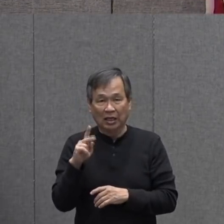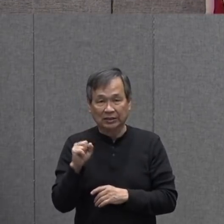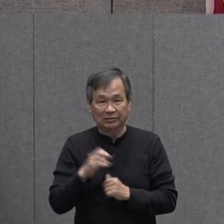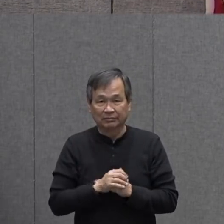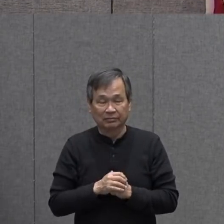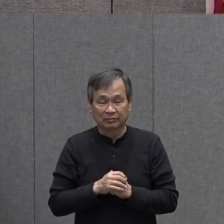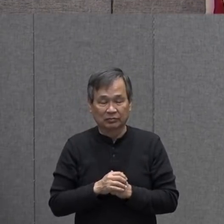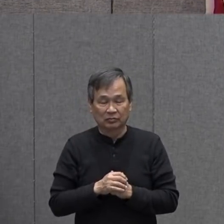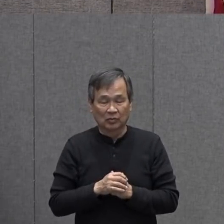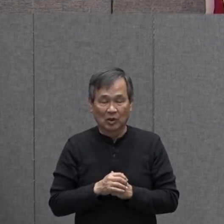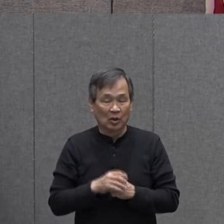A what if question?